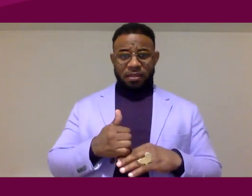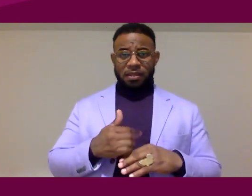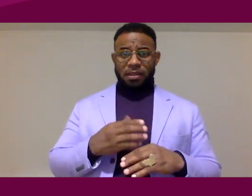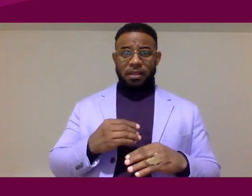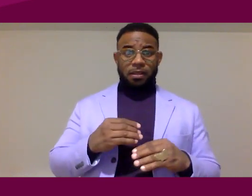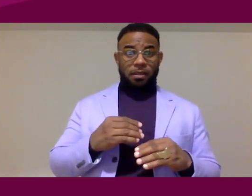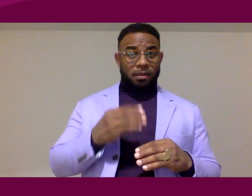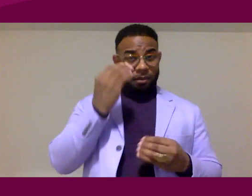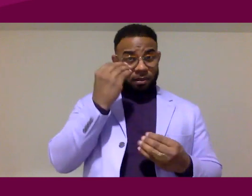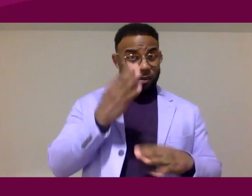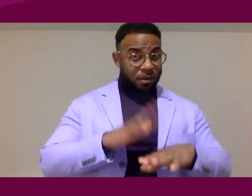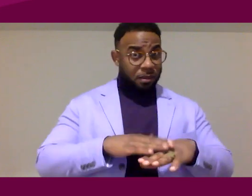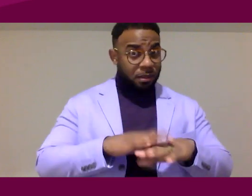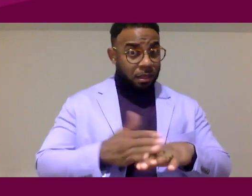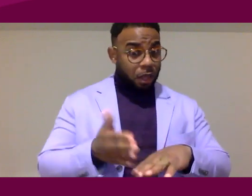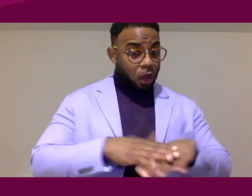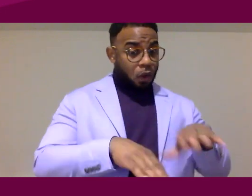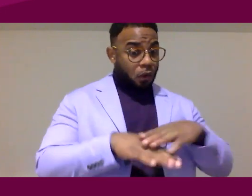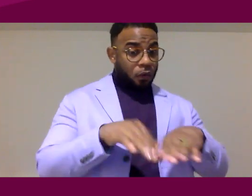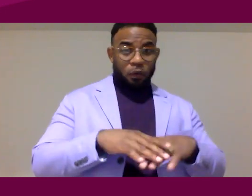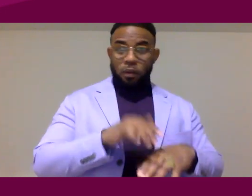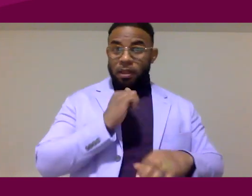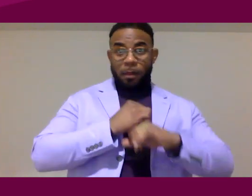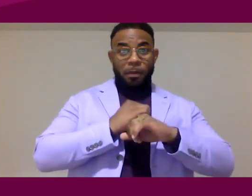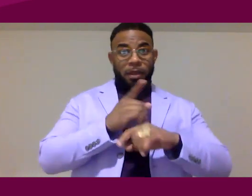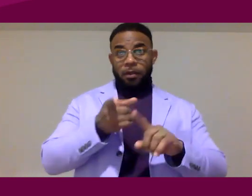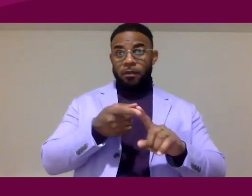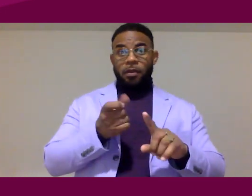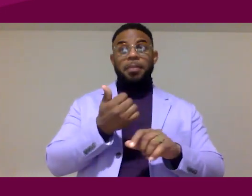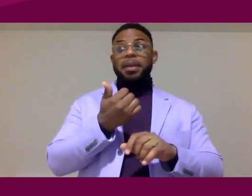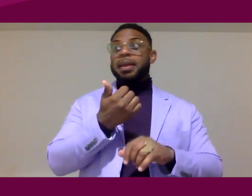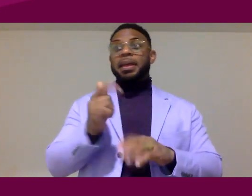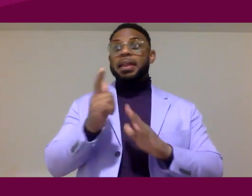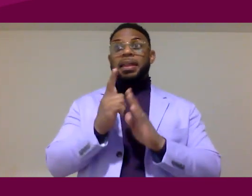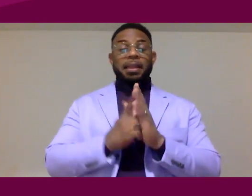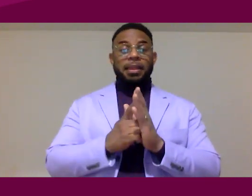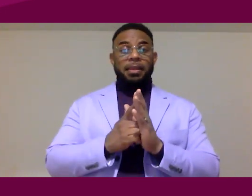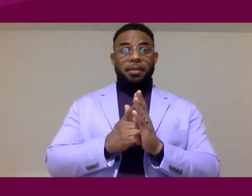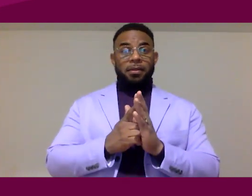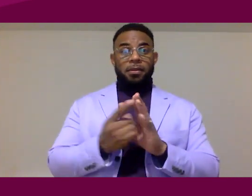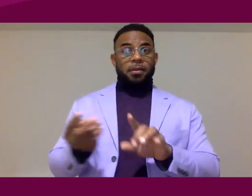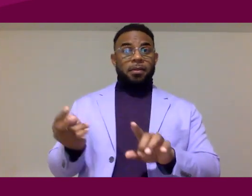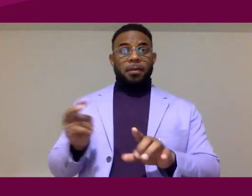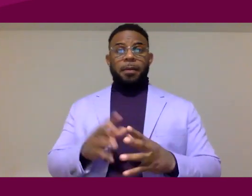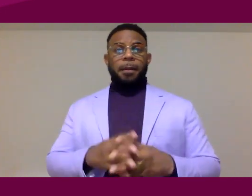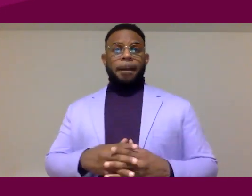And newsflash, overlays do not protect you from any legal ramifications.